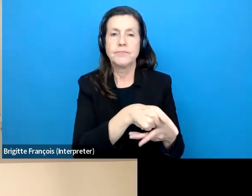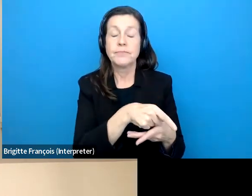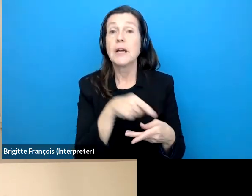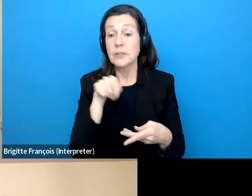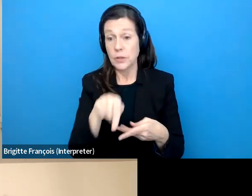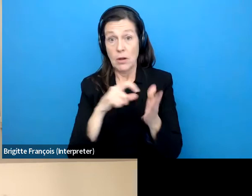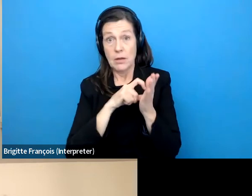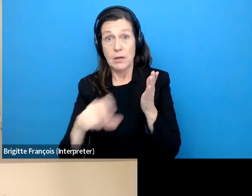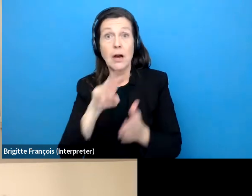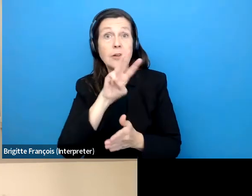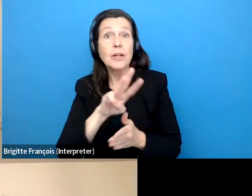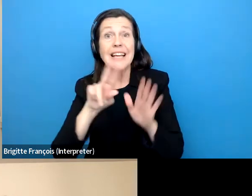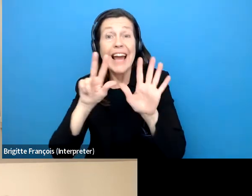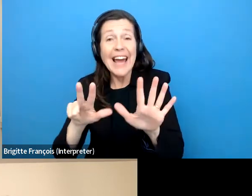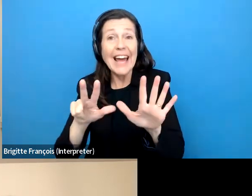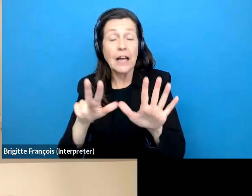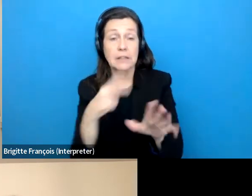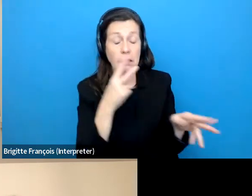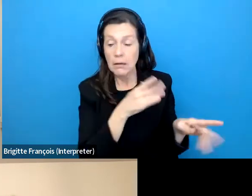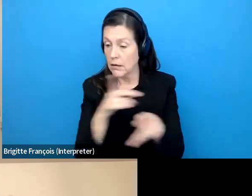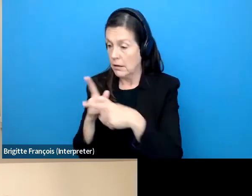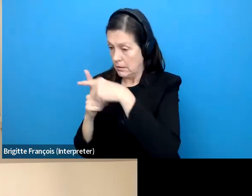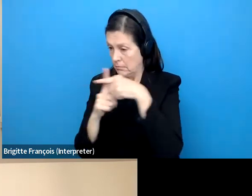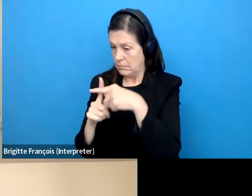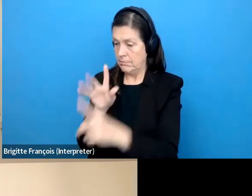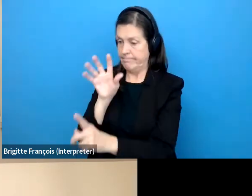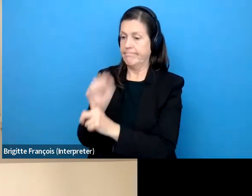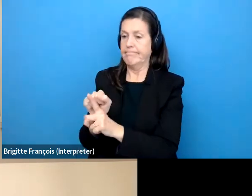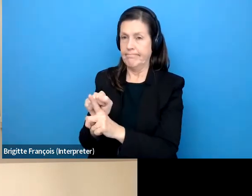the most vulnerable groups of women and girls in trafficking are: